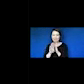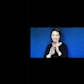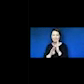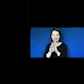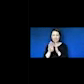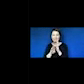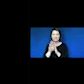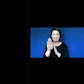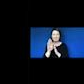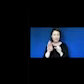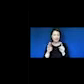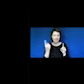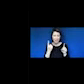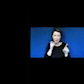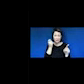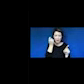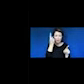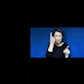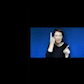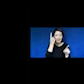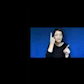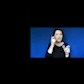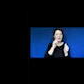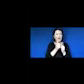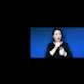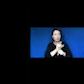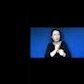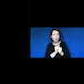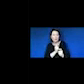working with a employment specialist or job coach to promote the independence of that